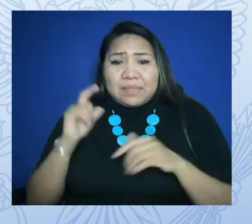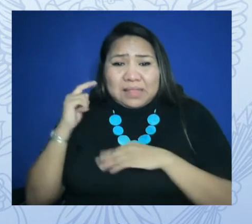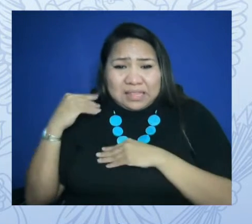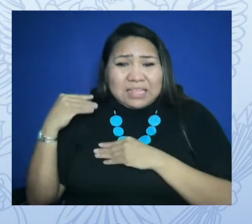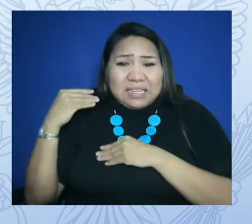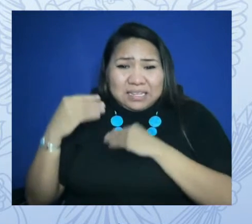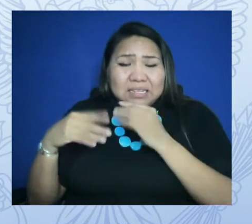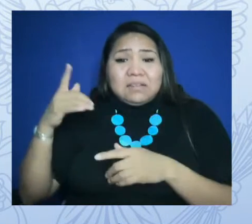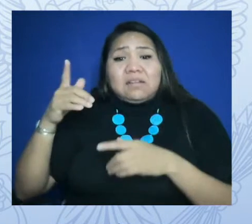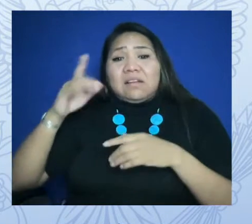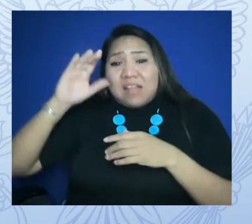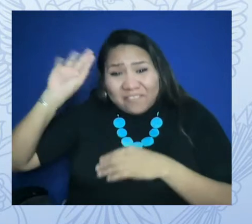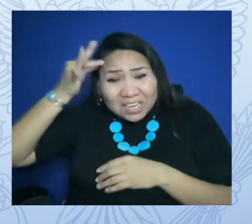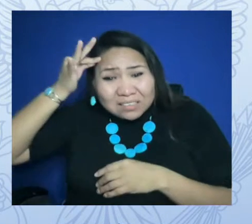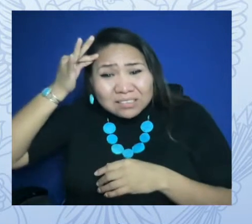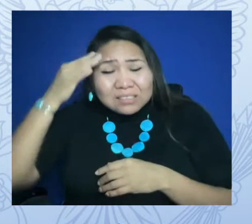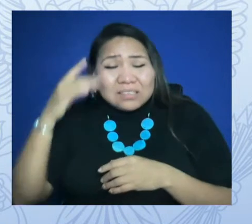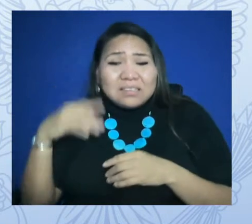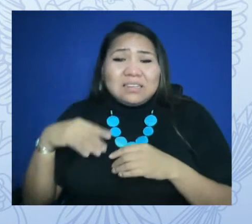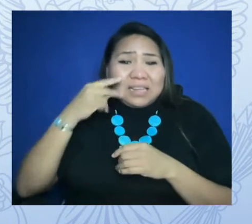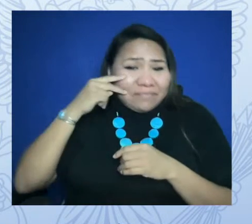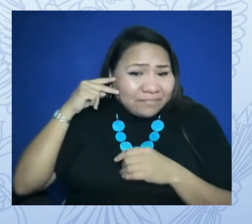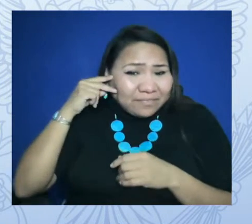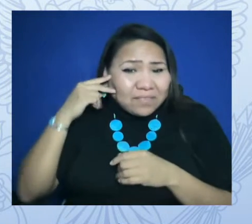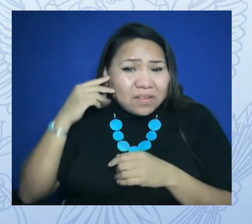and other intergenerational assimilation policies.